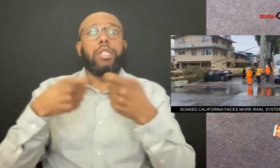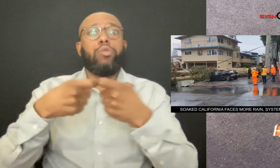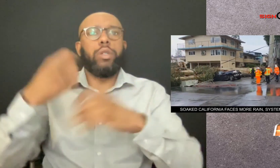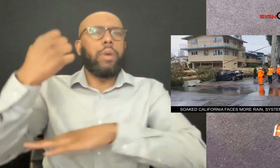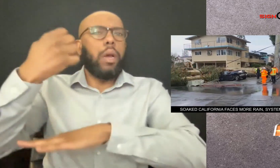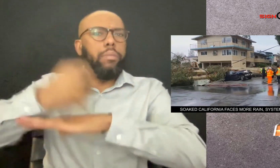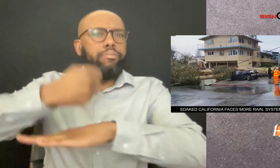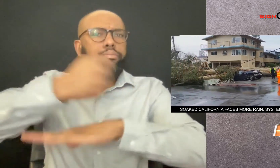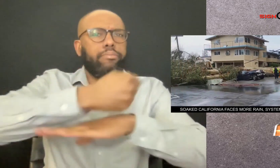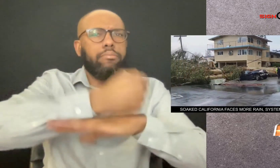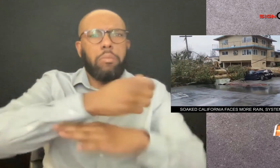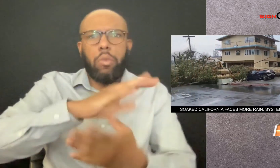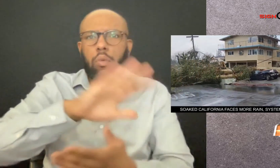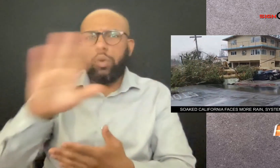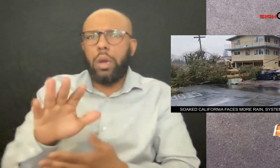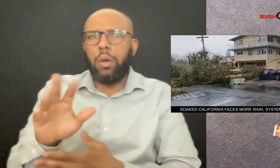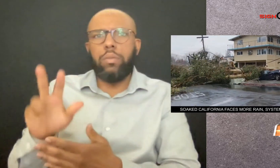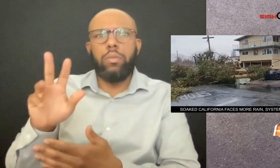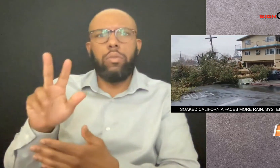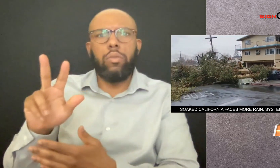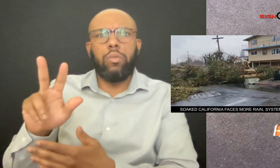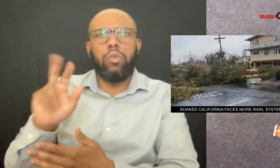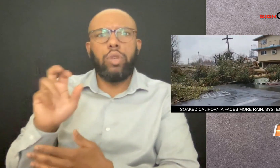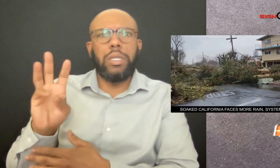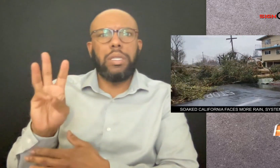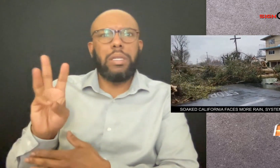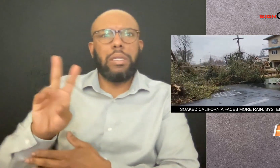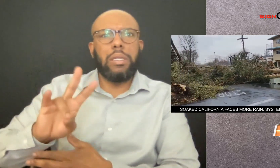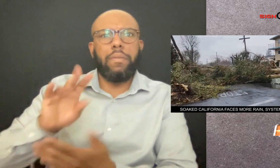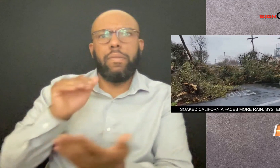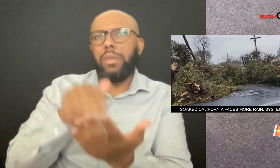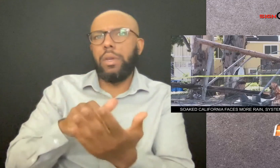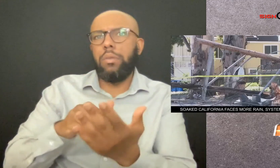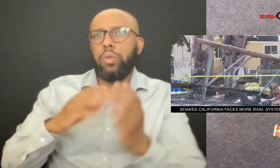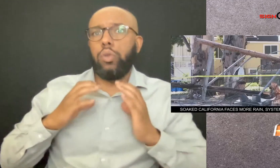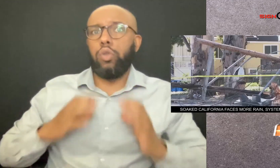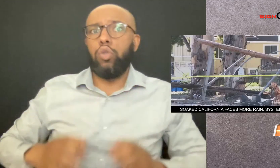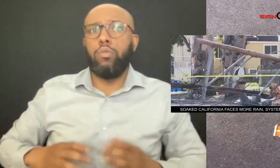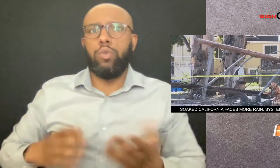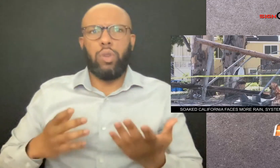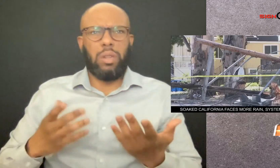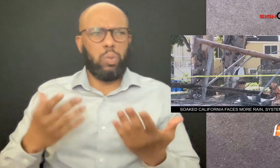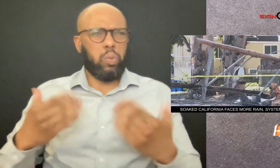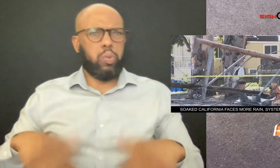And knocked out power to approximately 367,000 customers at its peak.